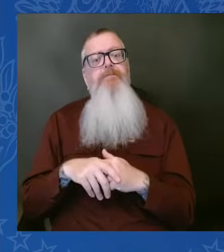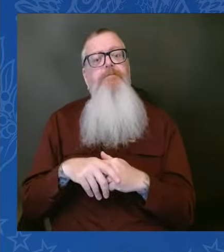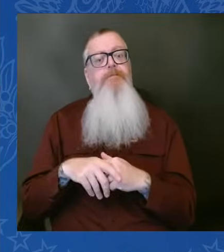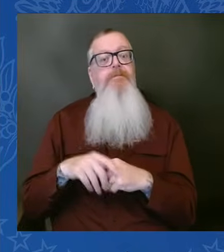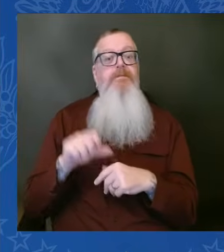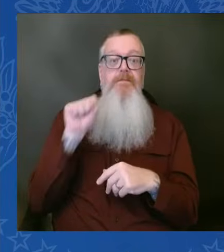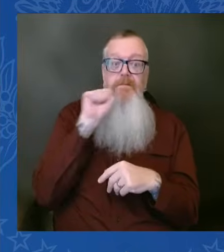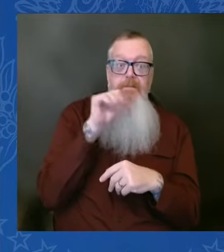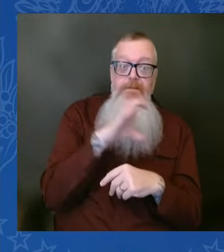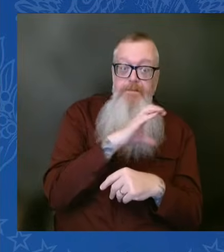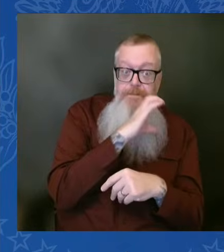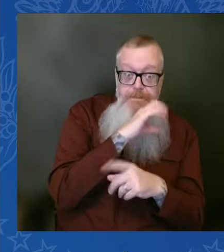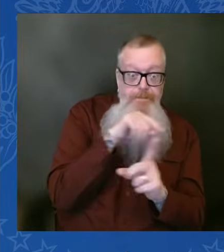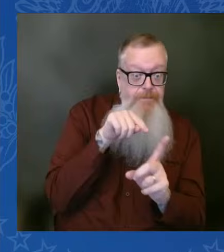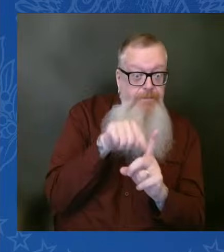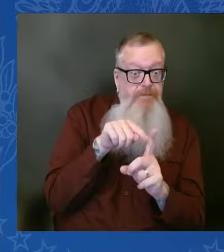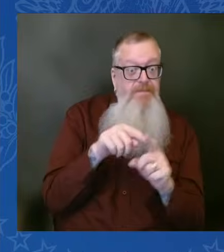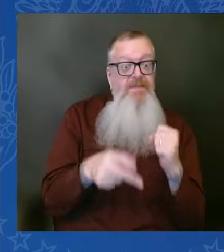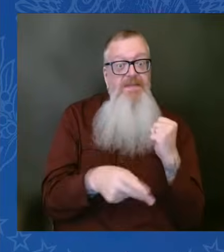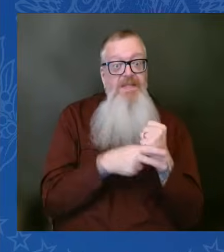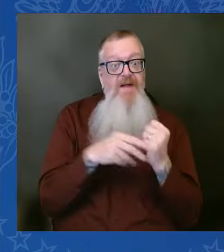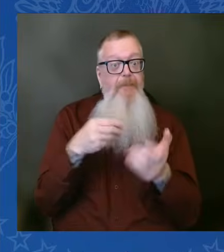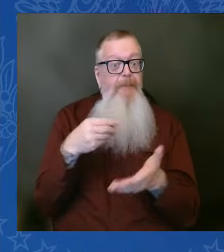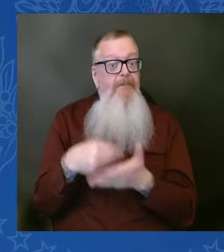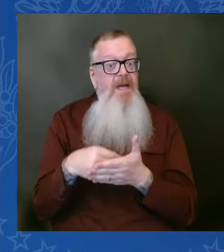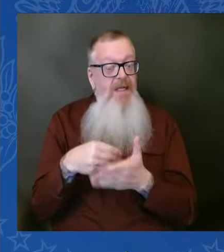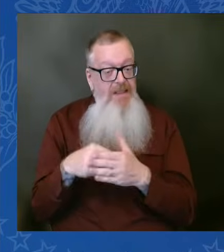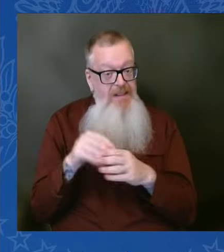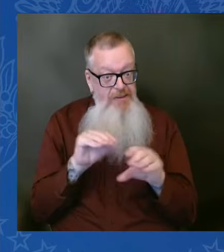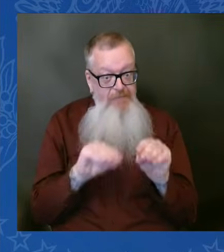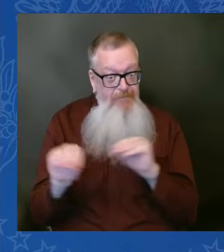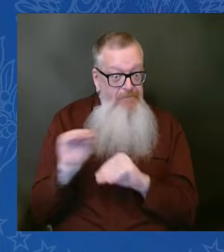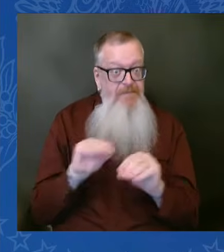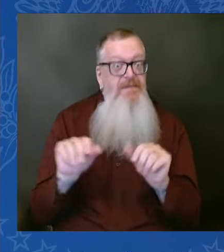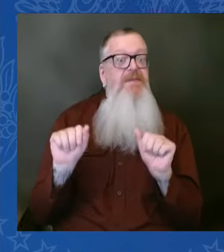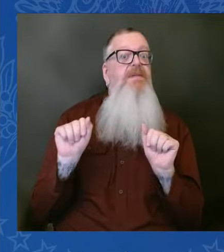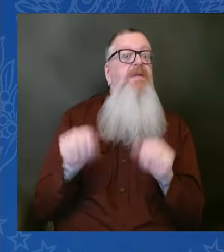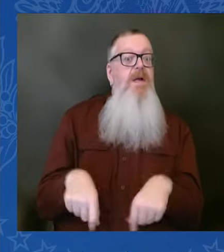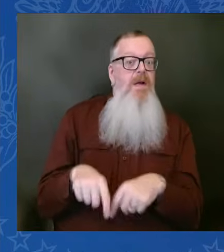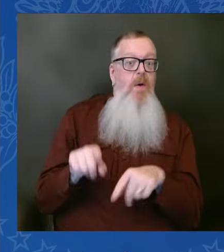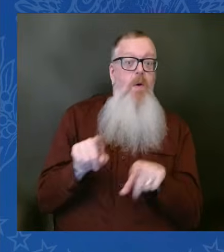not only saves the patient money, but guess what? It saves every one of you taxpayers money